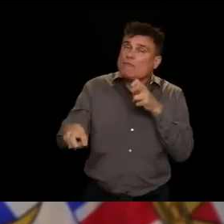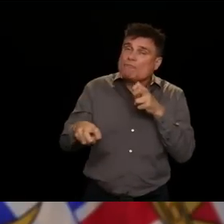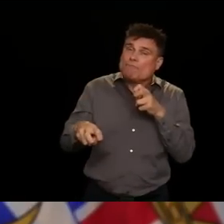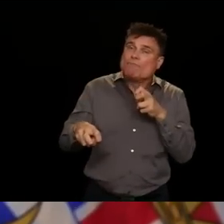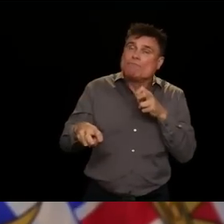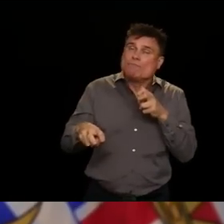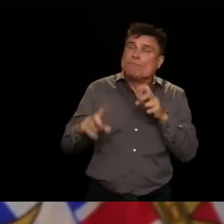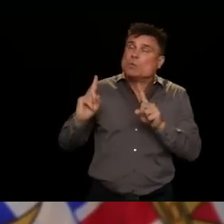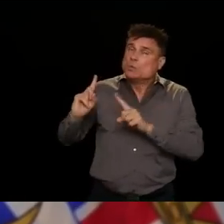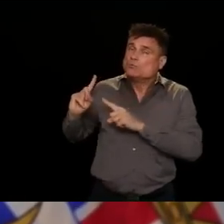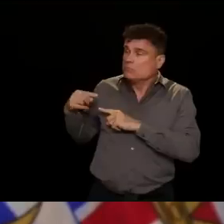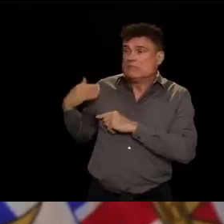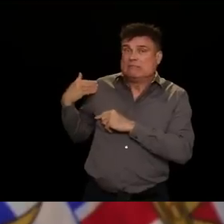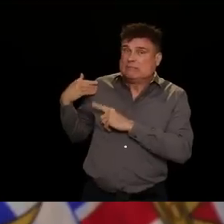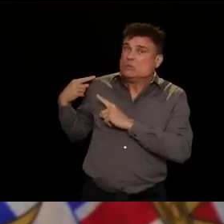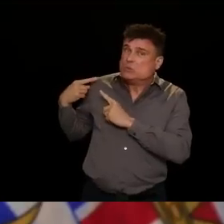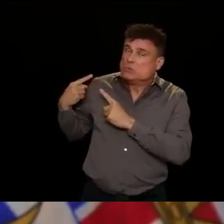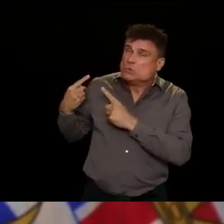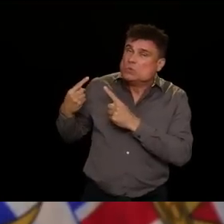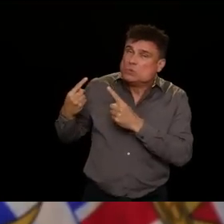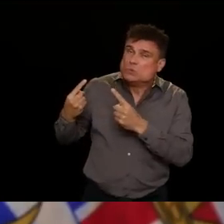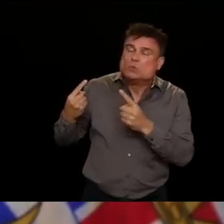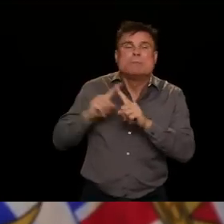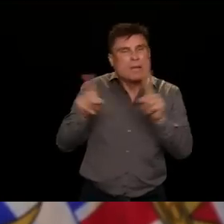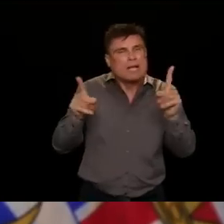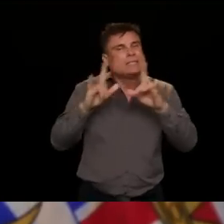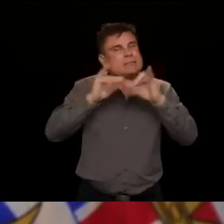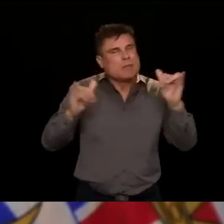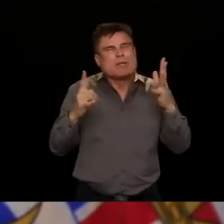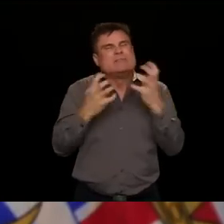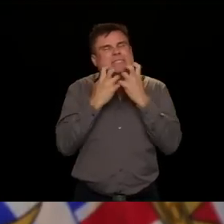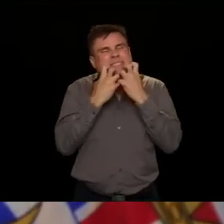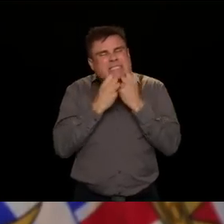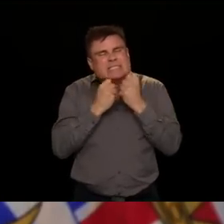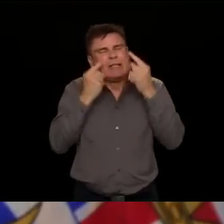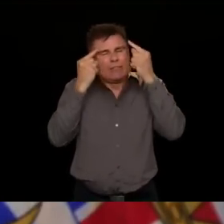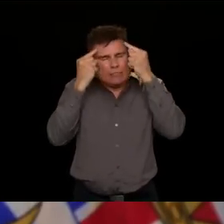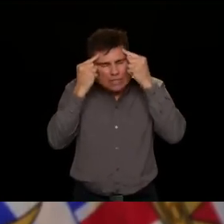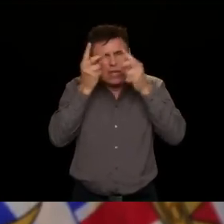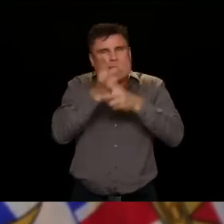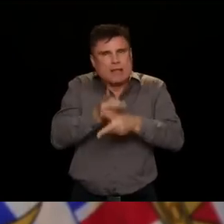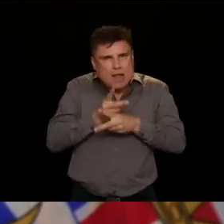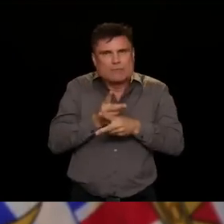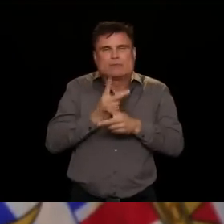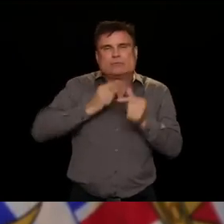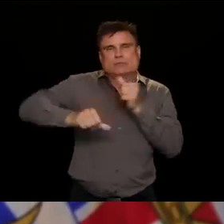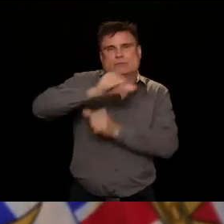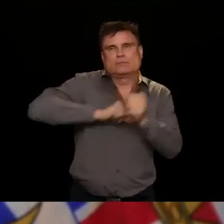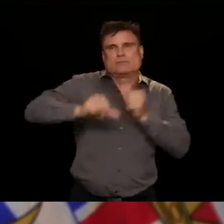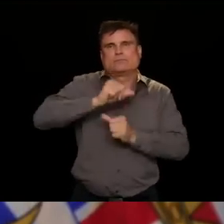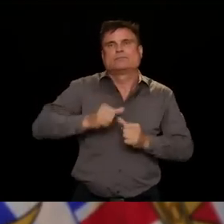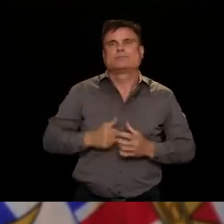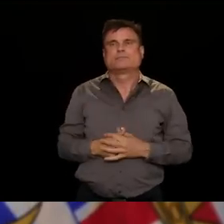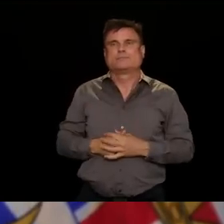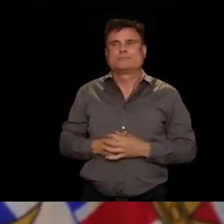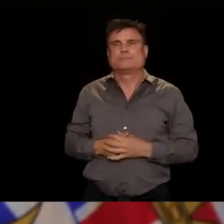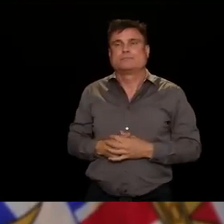while we are moving ahead and supporting people to get through what has been a very traumatic few months for assault as a community.